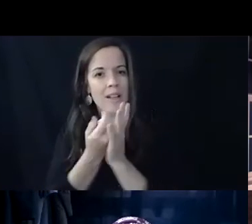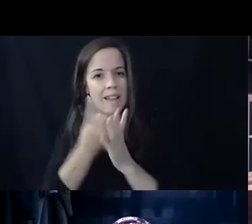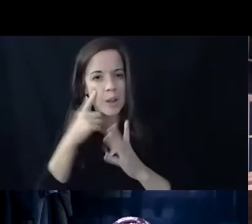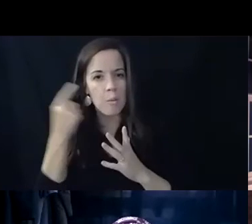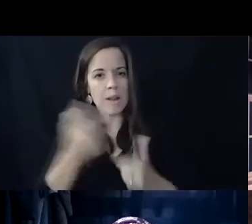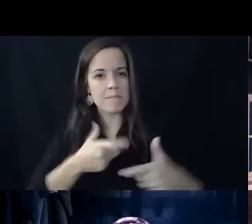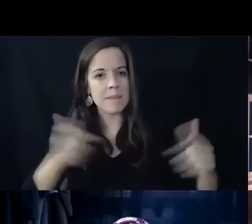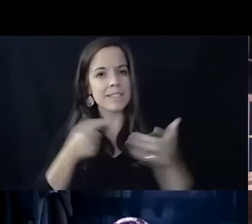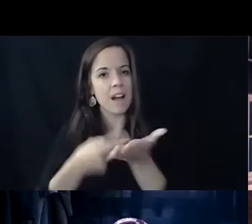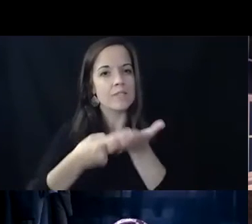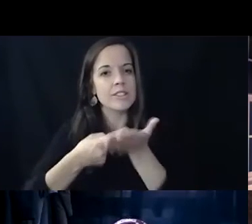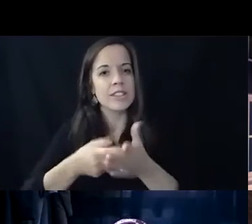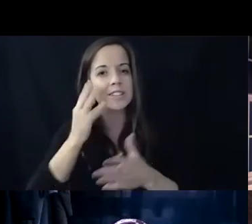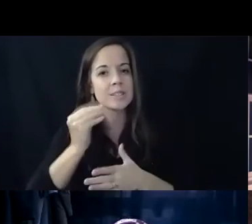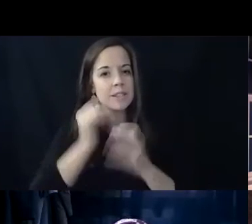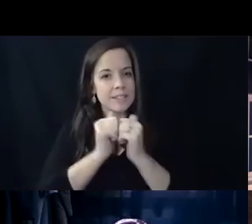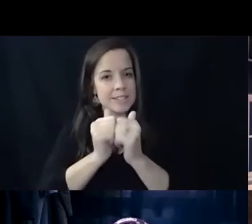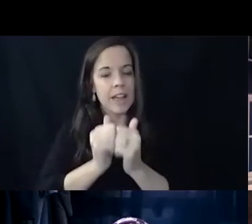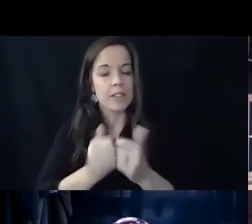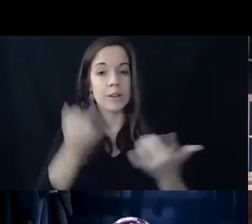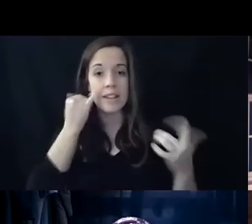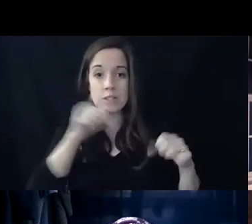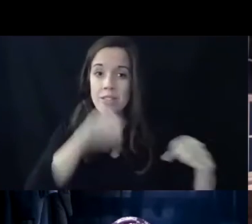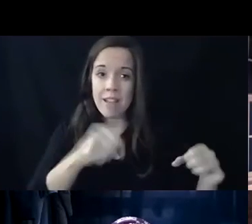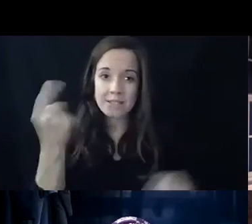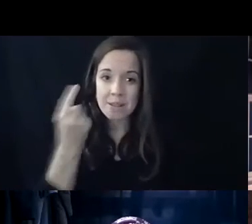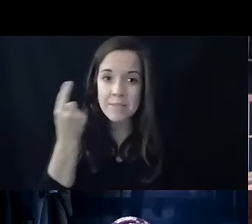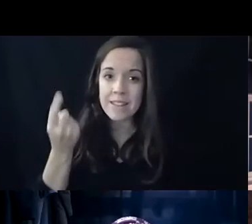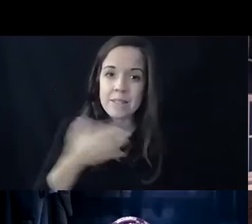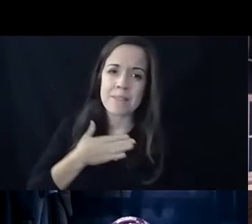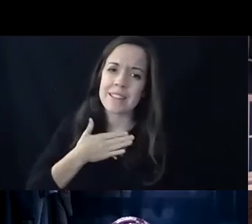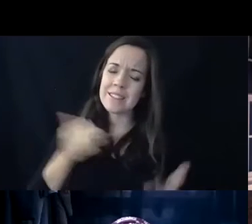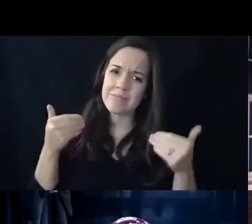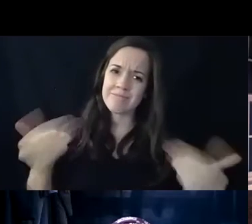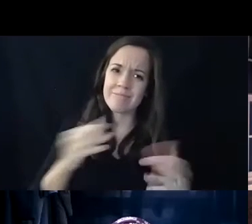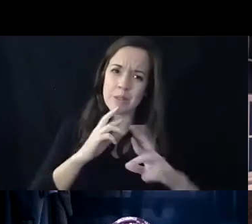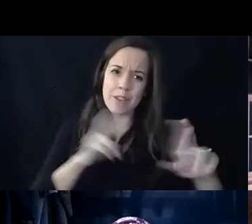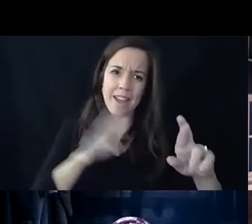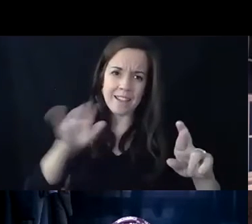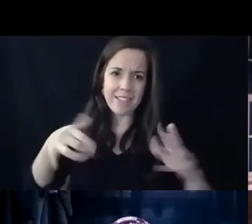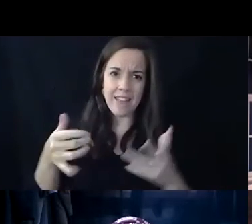together. So, if you love something, like, please feel free to react to it, please feel free to have